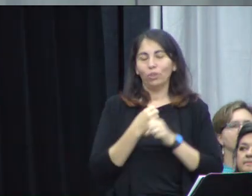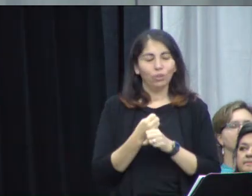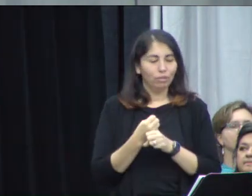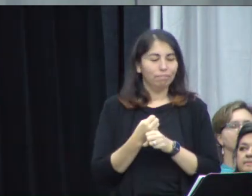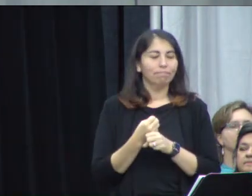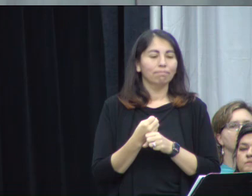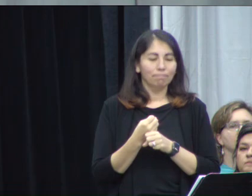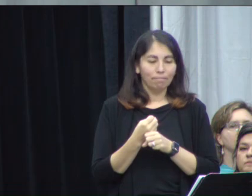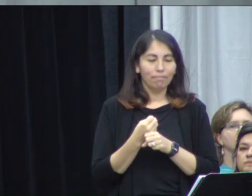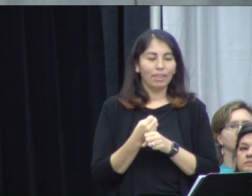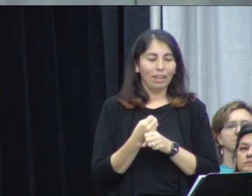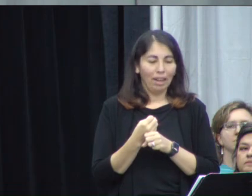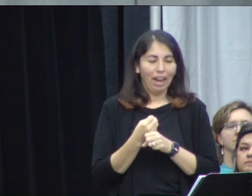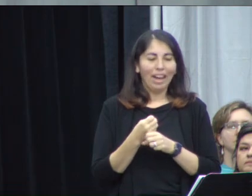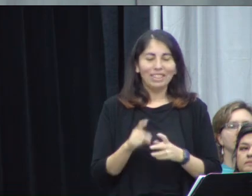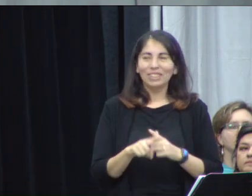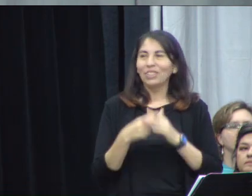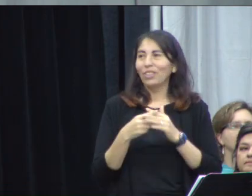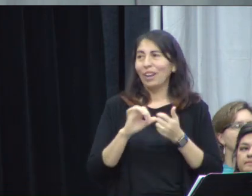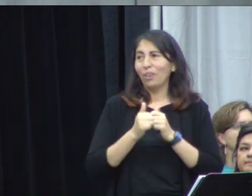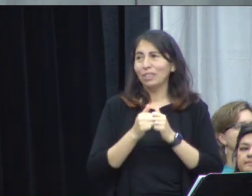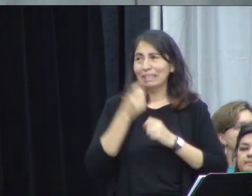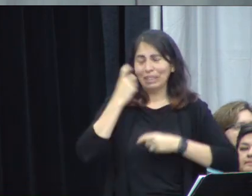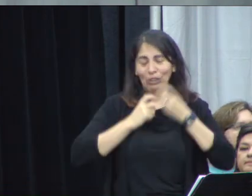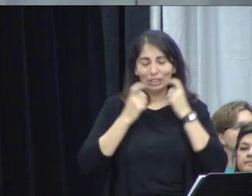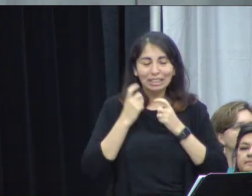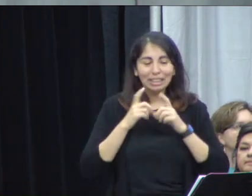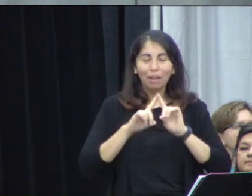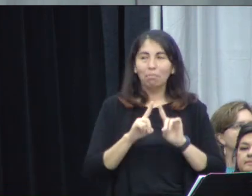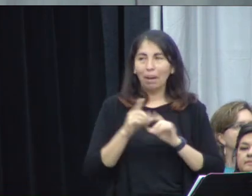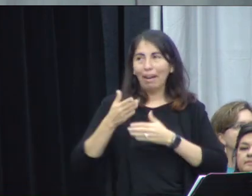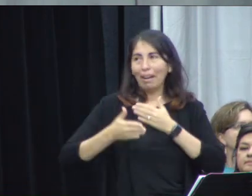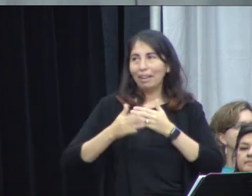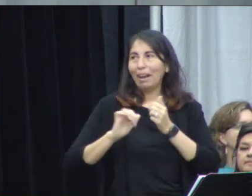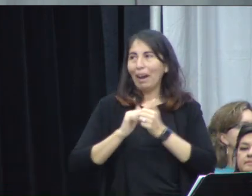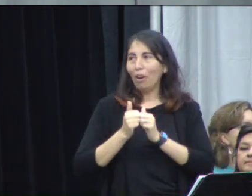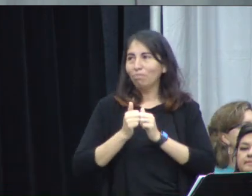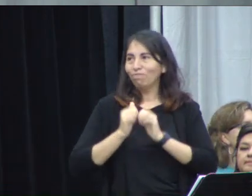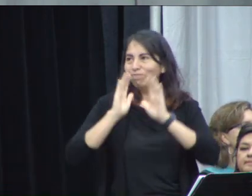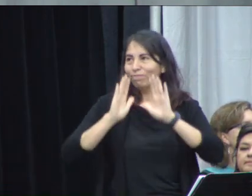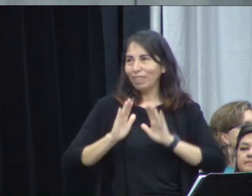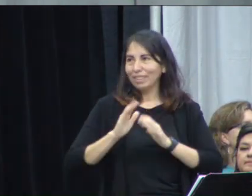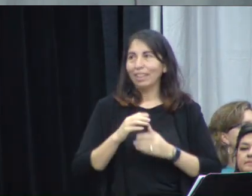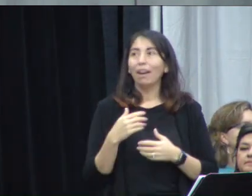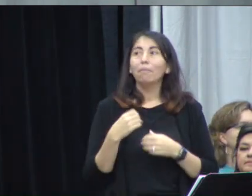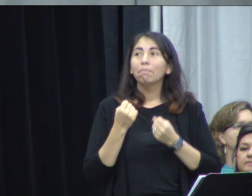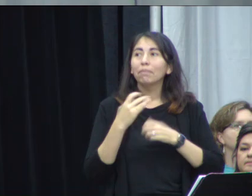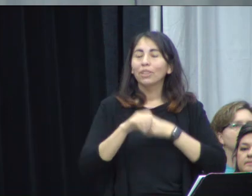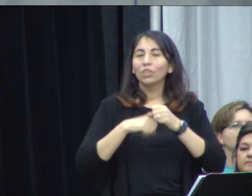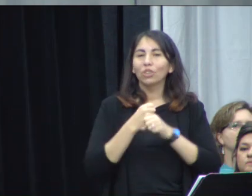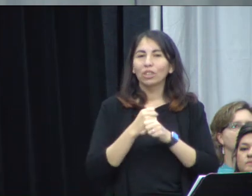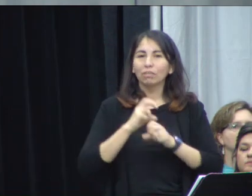I started with tears but I ended the year with a bang. Years of hard work, and now I am walking towards success.